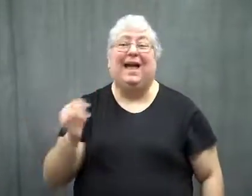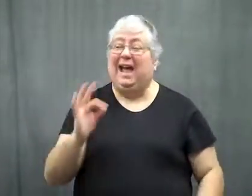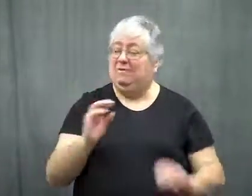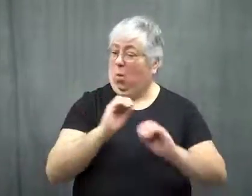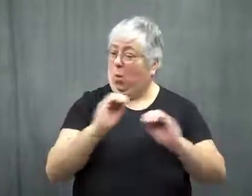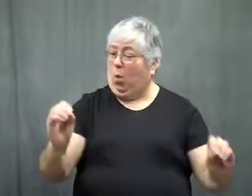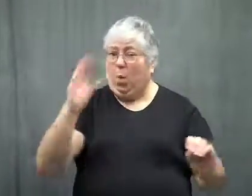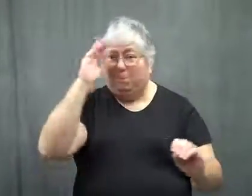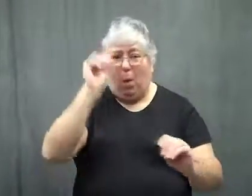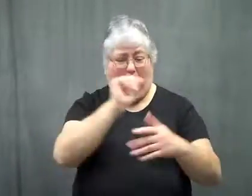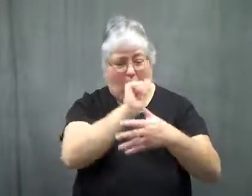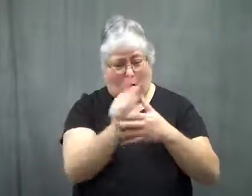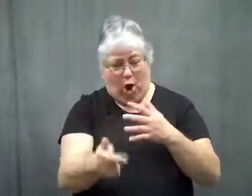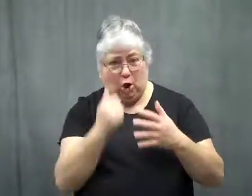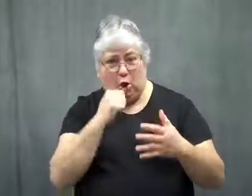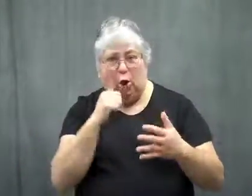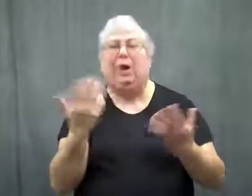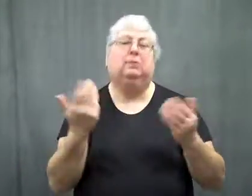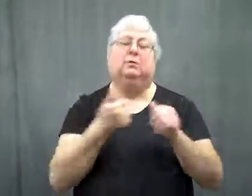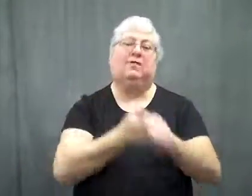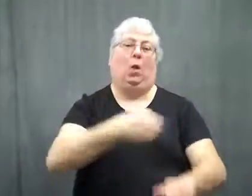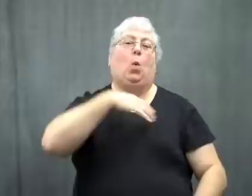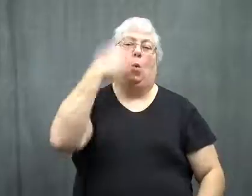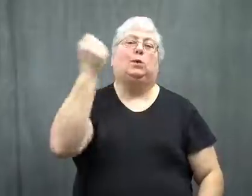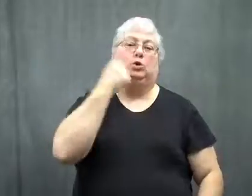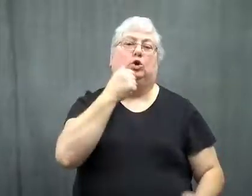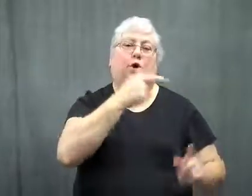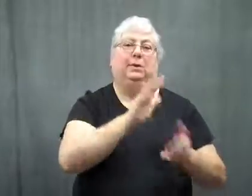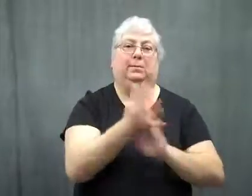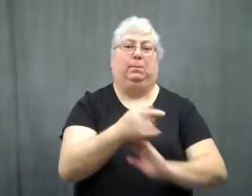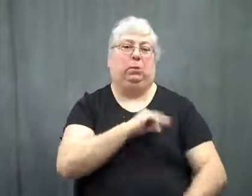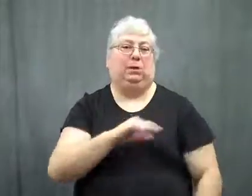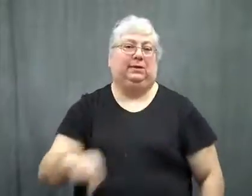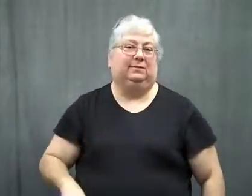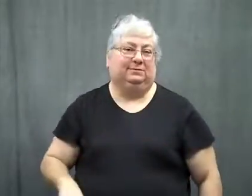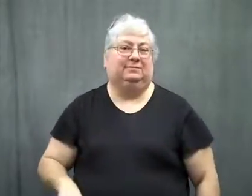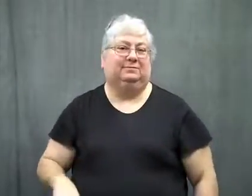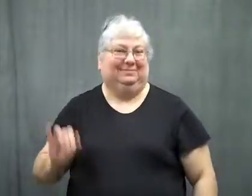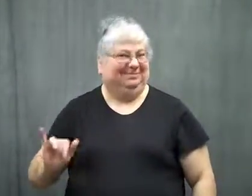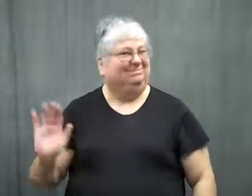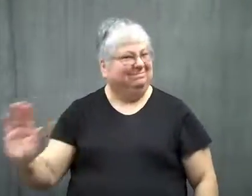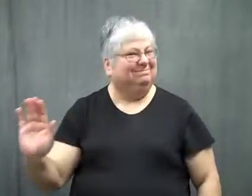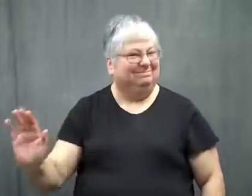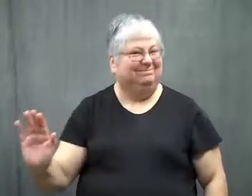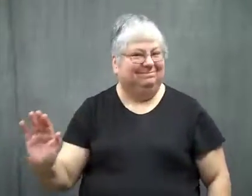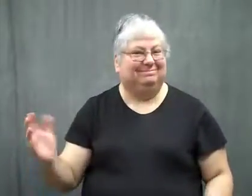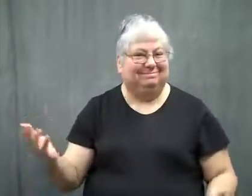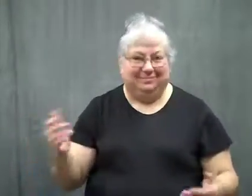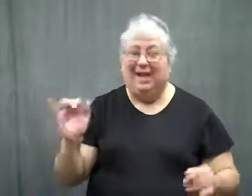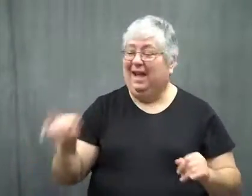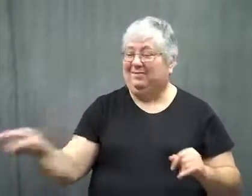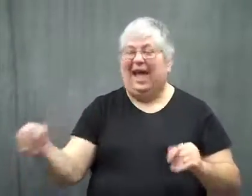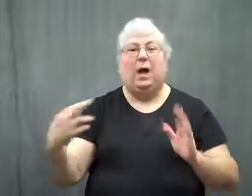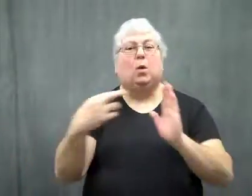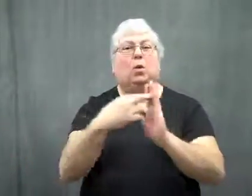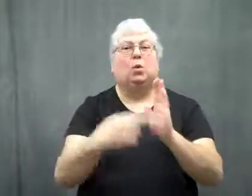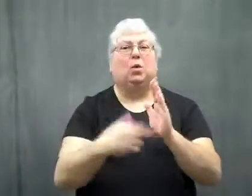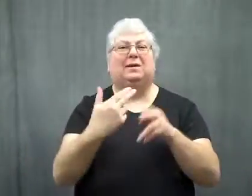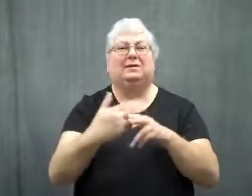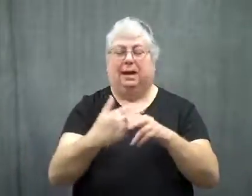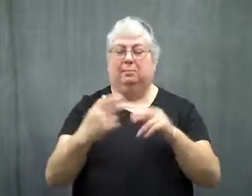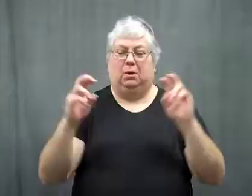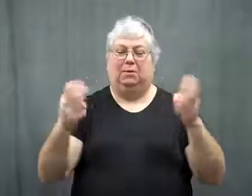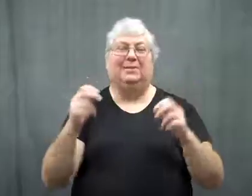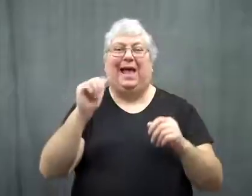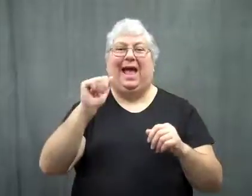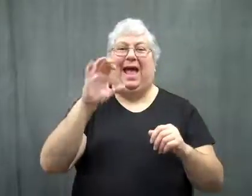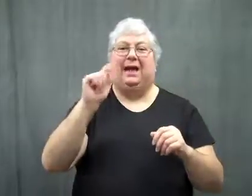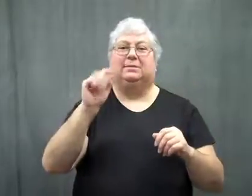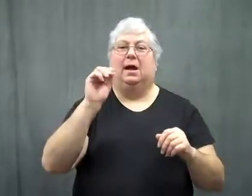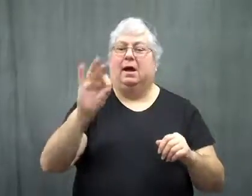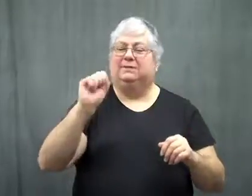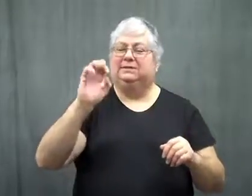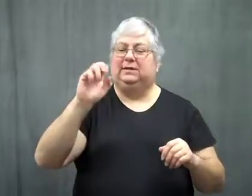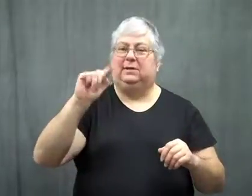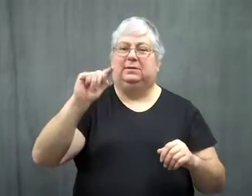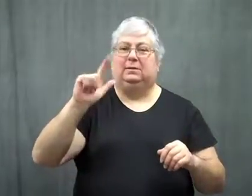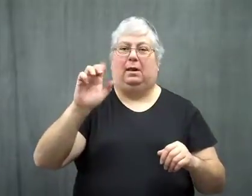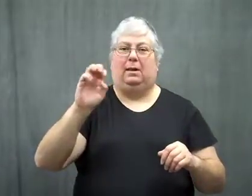If there are no sons, then the monarchy goes to the oldest daughter.